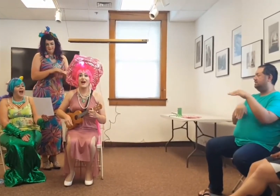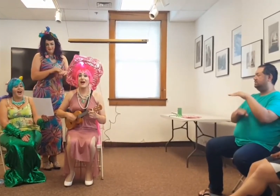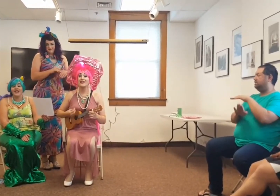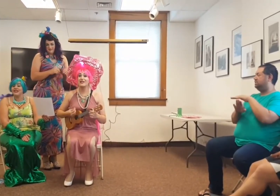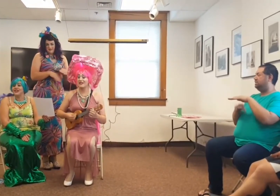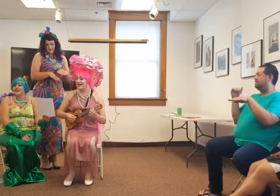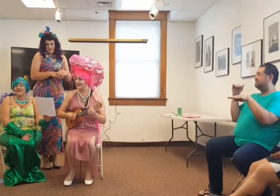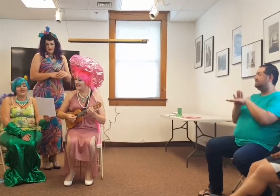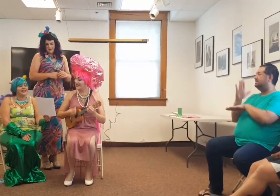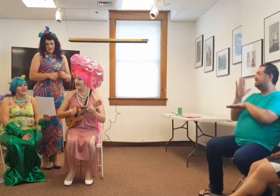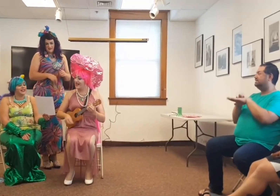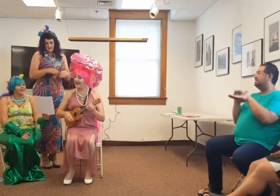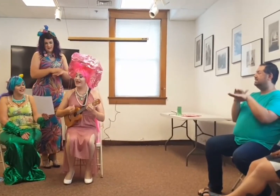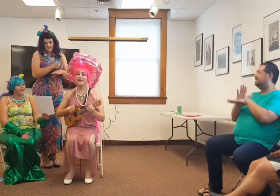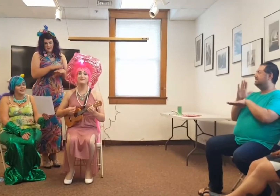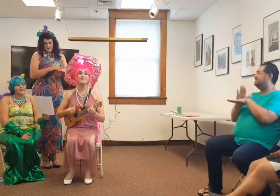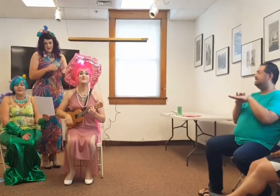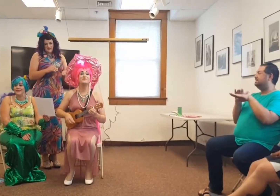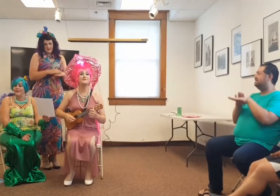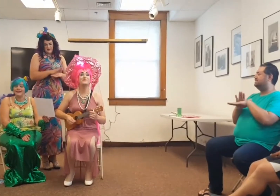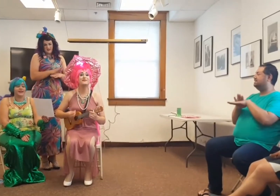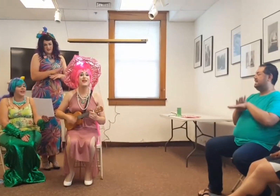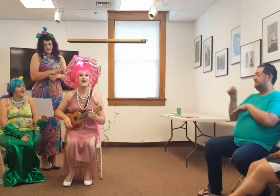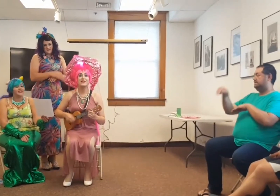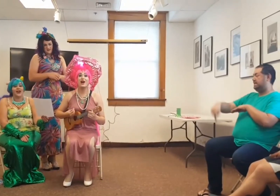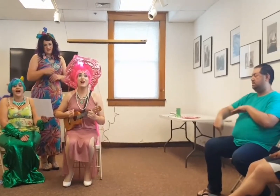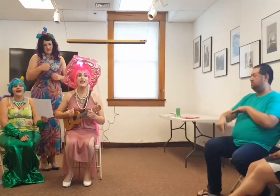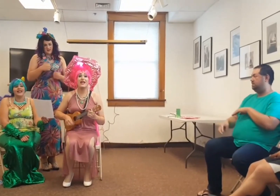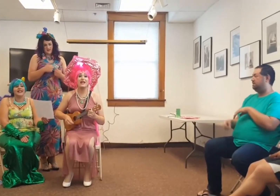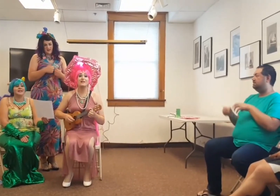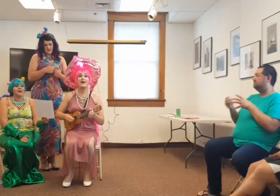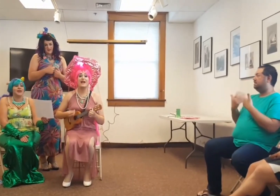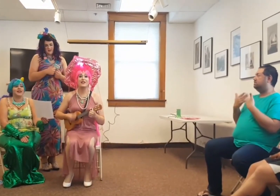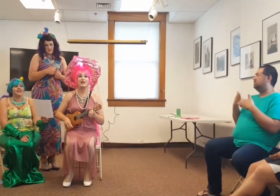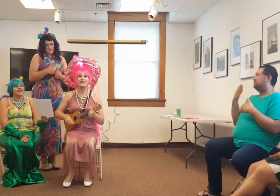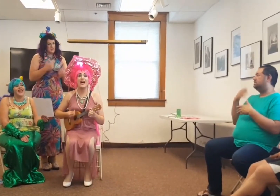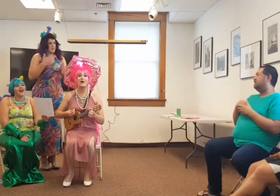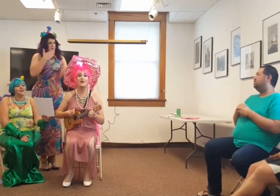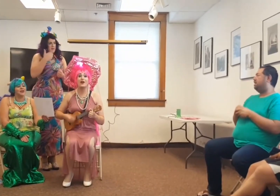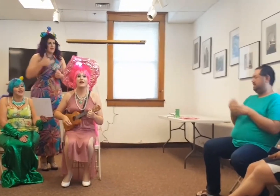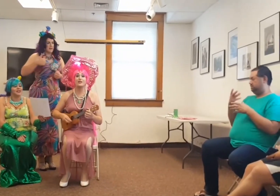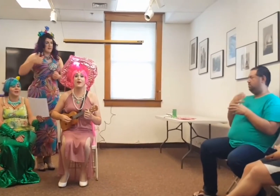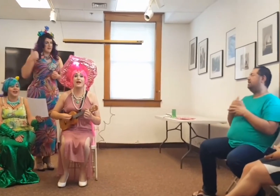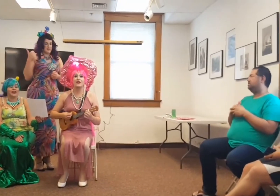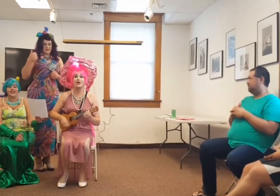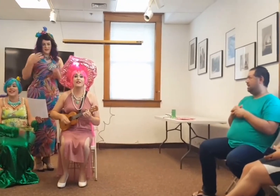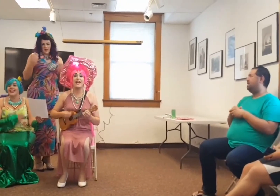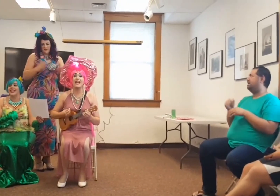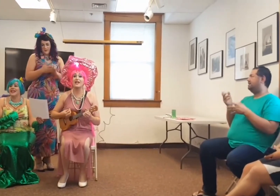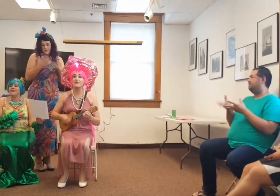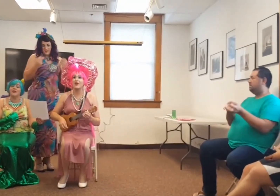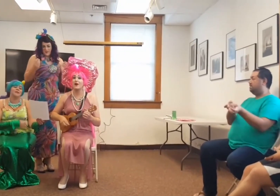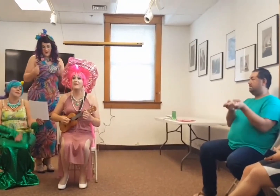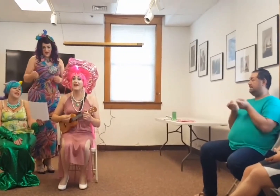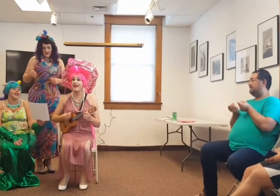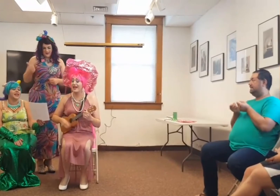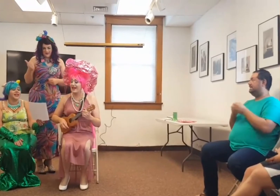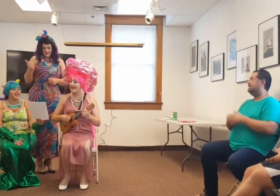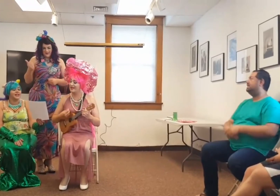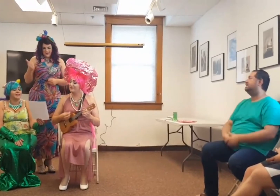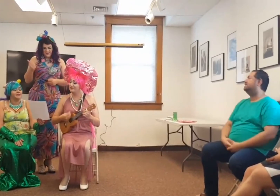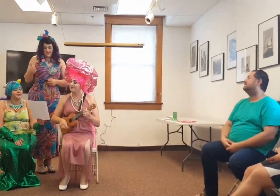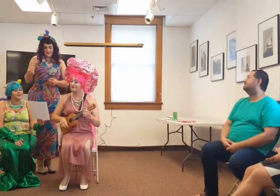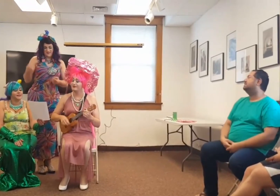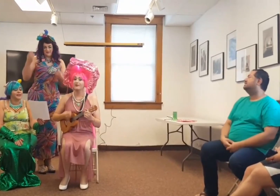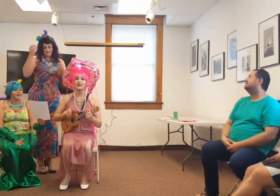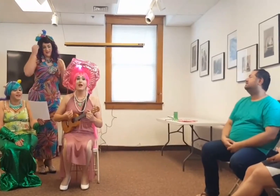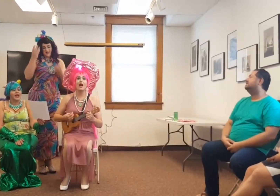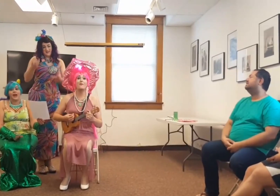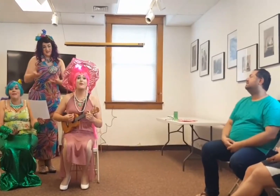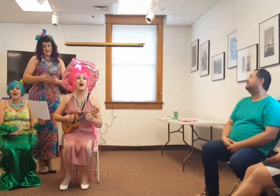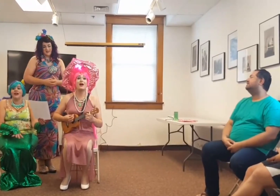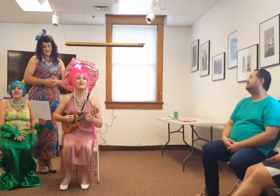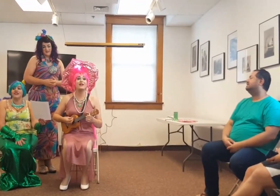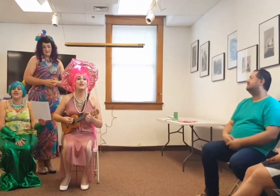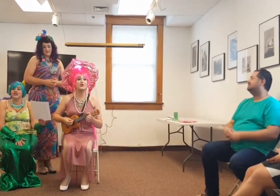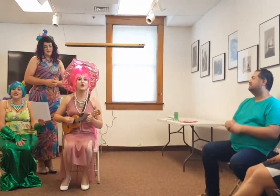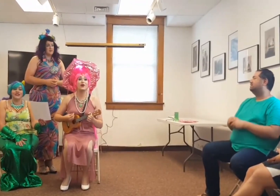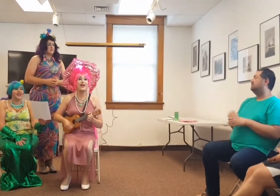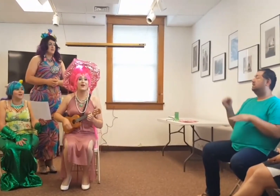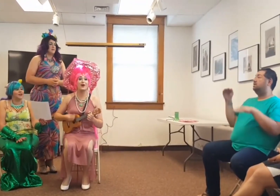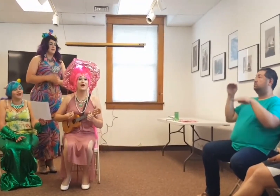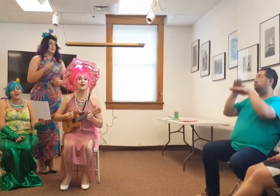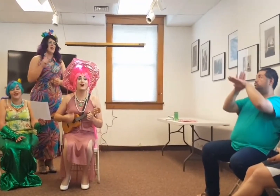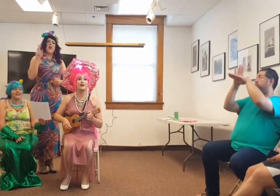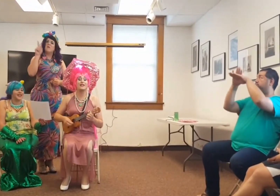Under the sea! Darling it's better down where it's wetter, take it from me! Up on the shore they work all day.